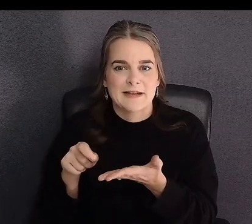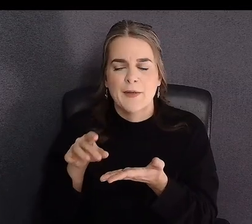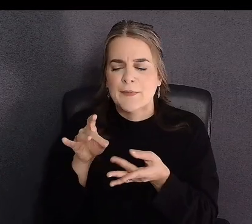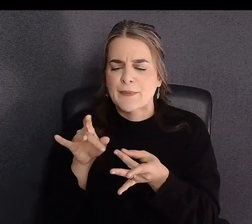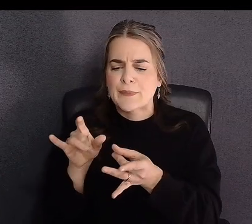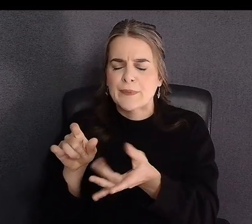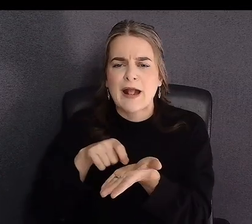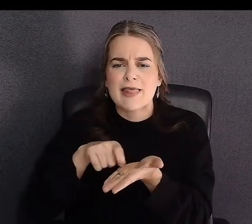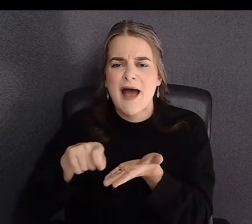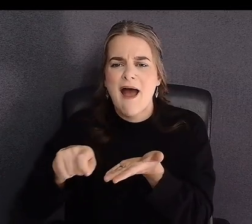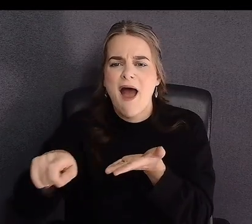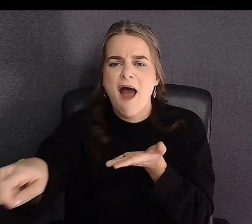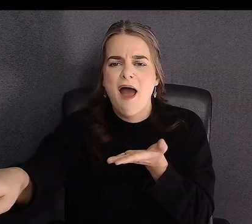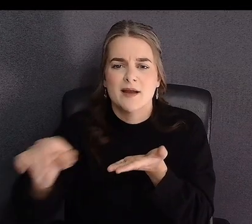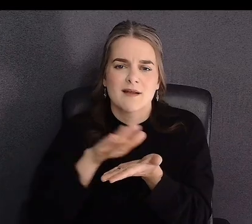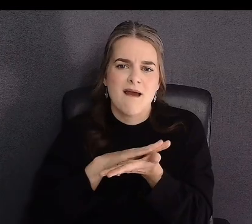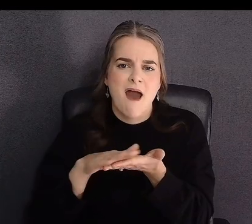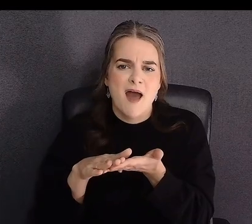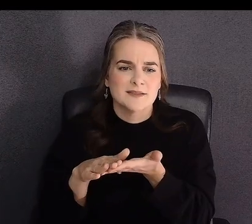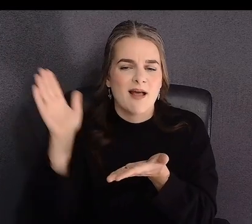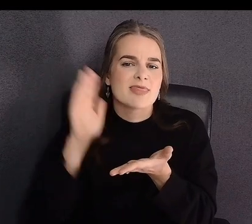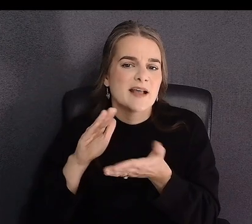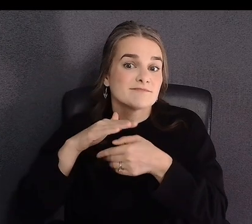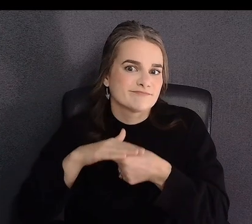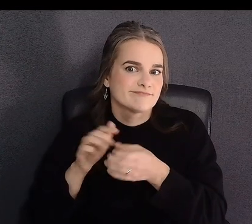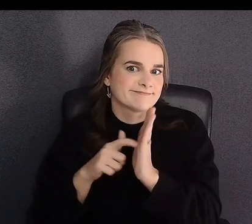So it's a nice aspect.